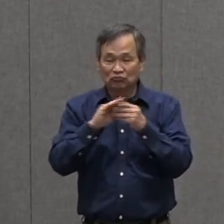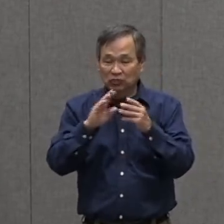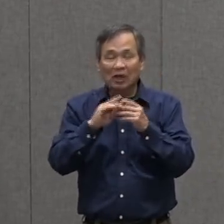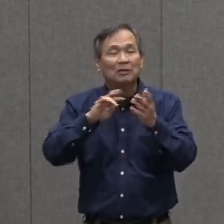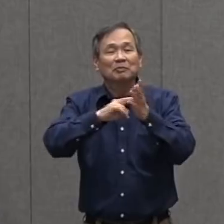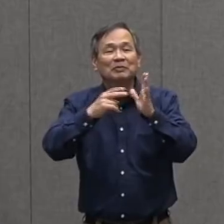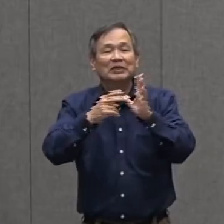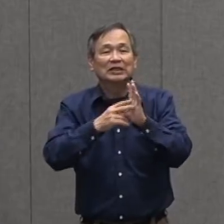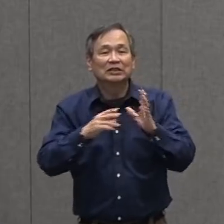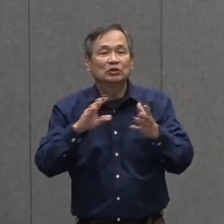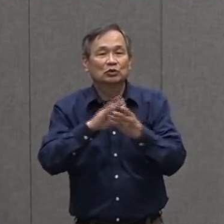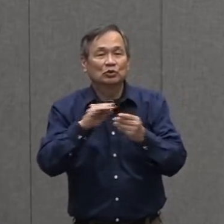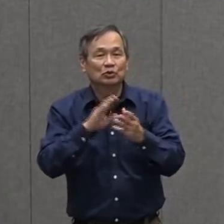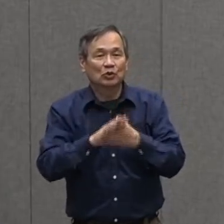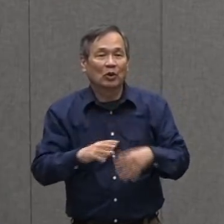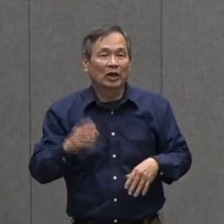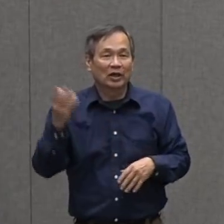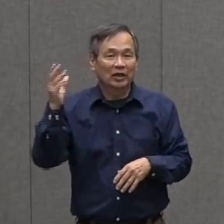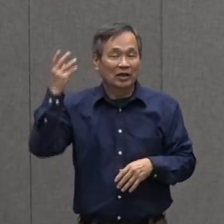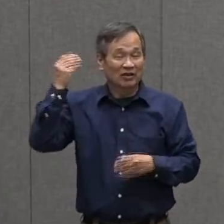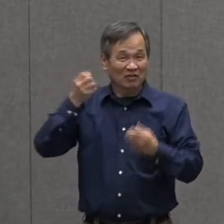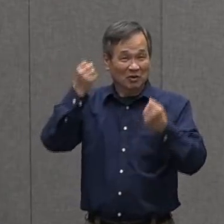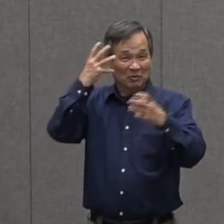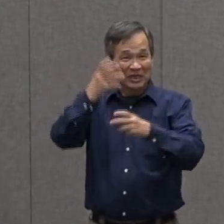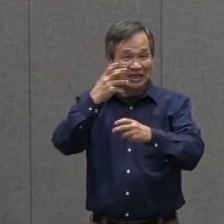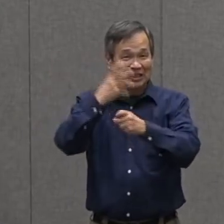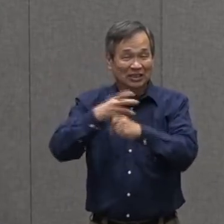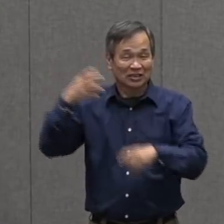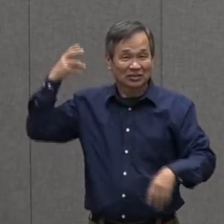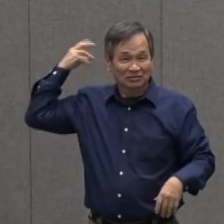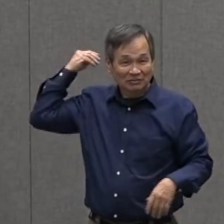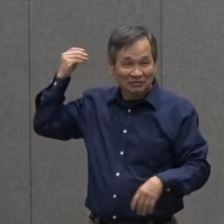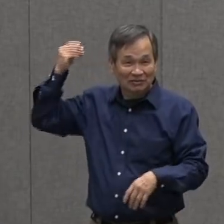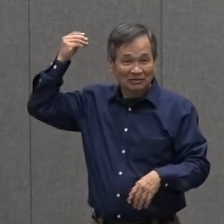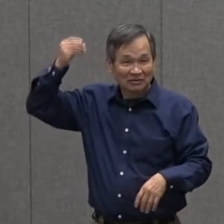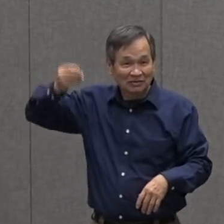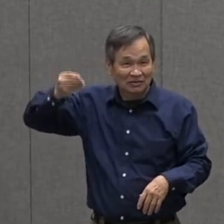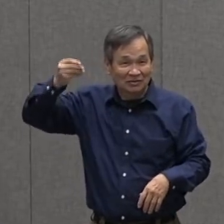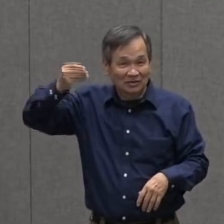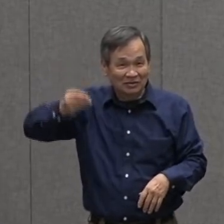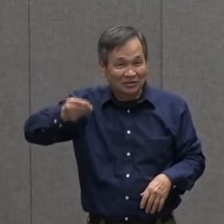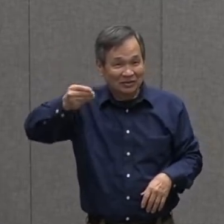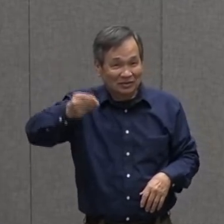that's passed down through generations. So when we say passed down through generations,